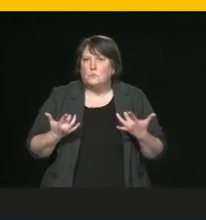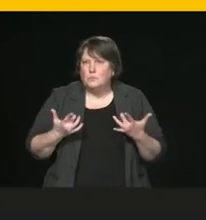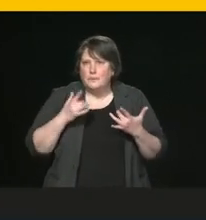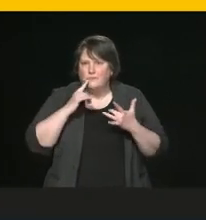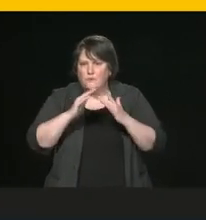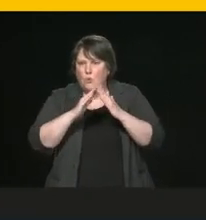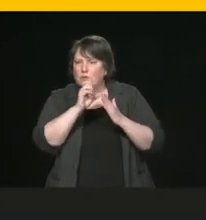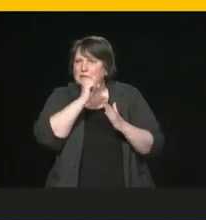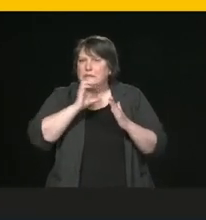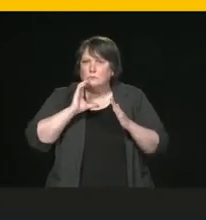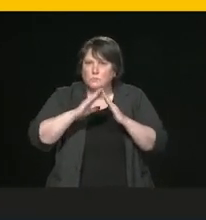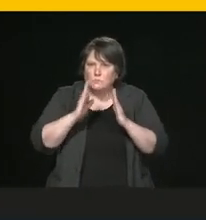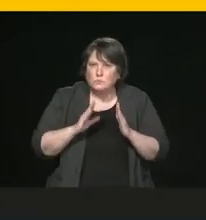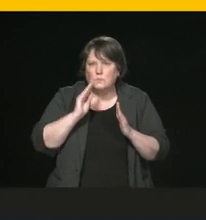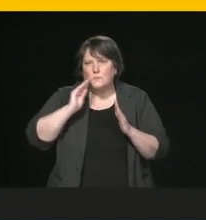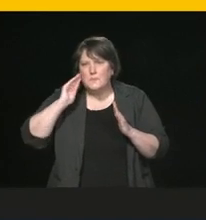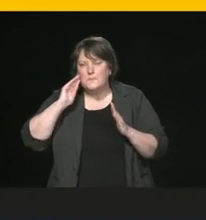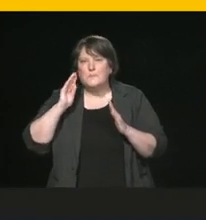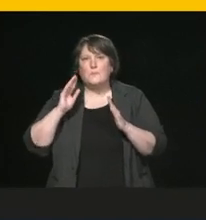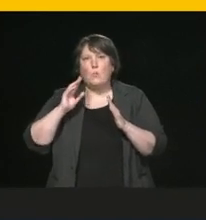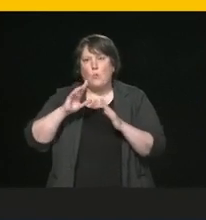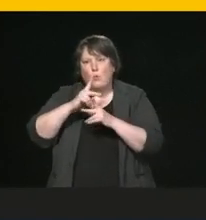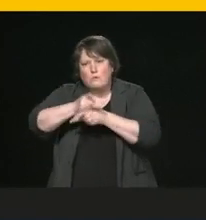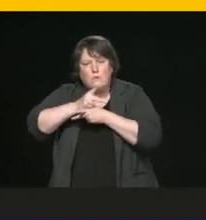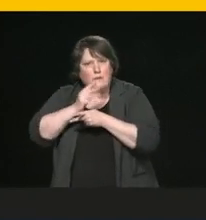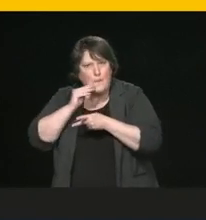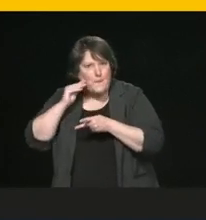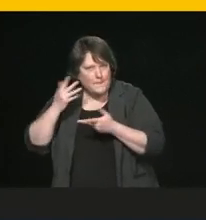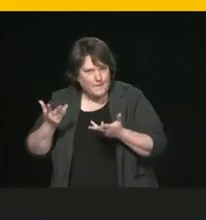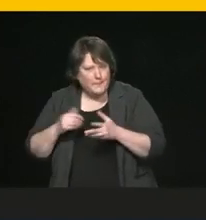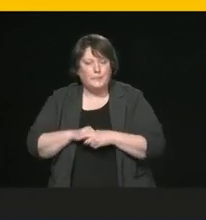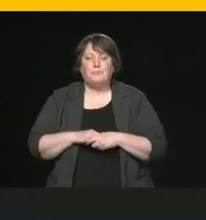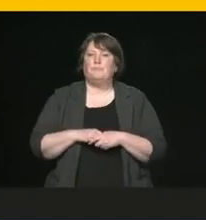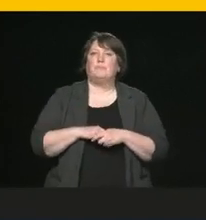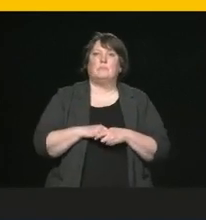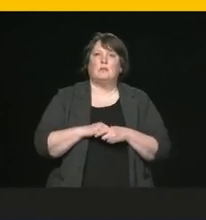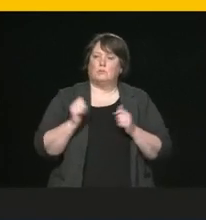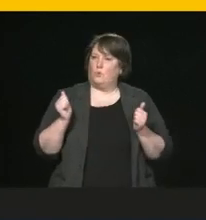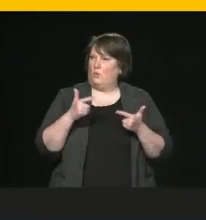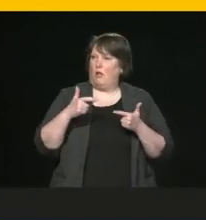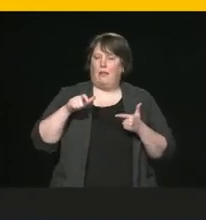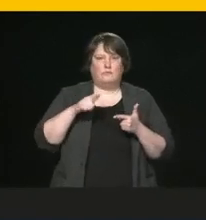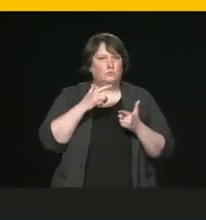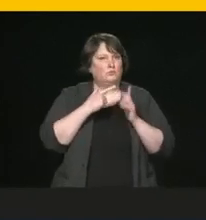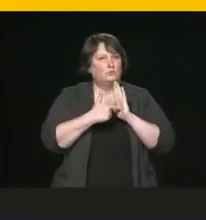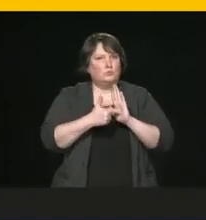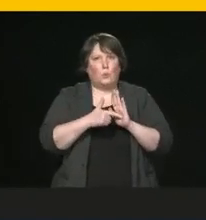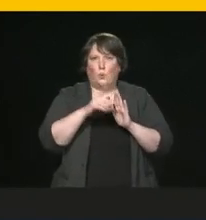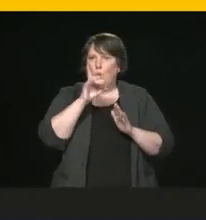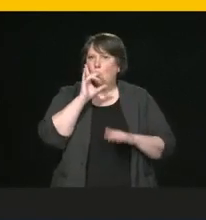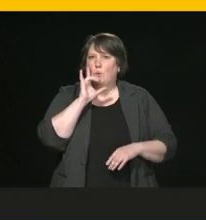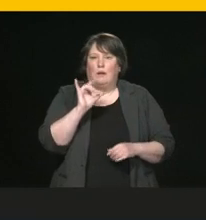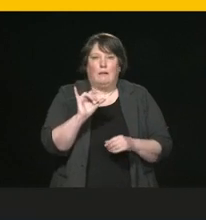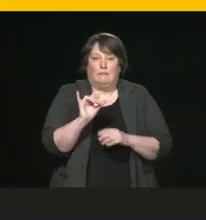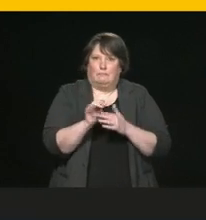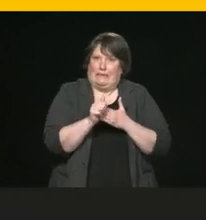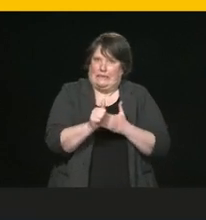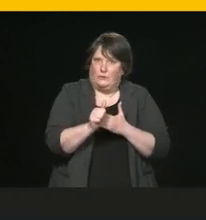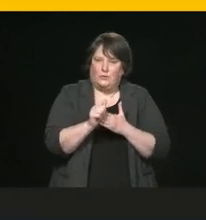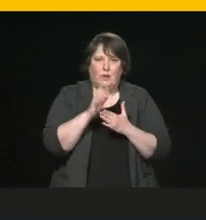EVENING.